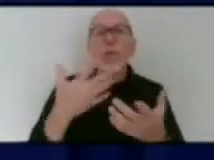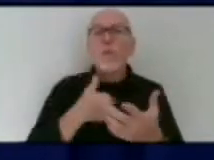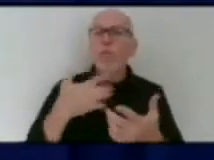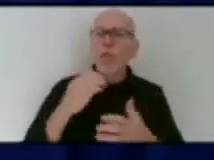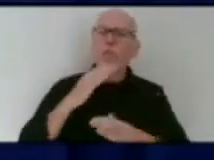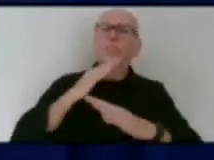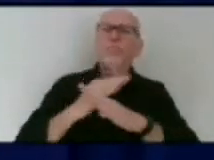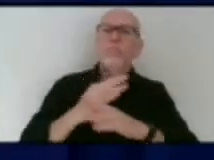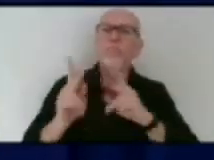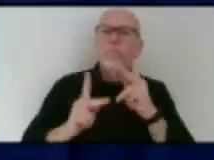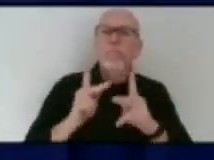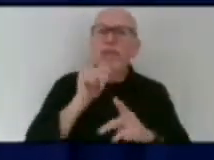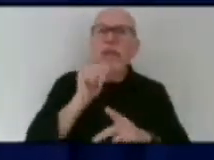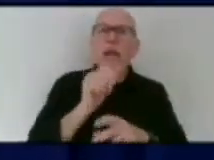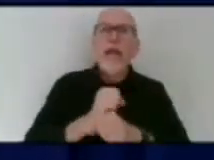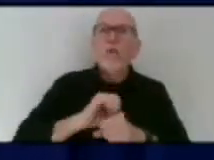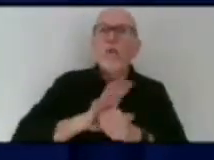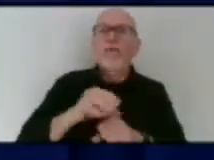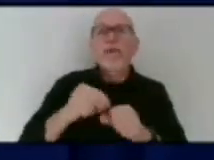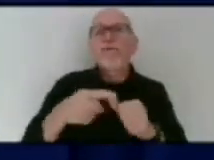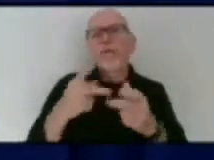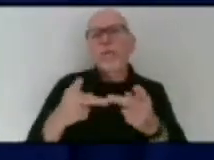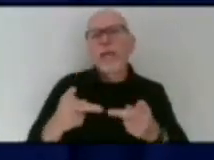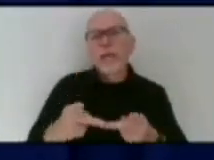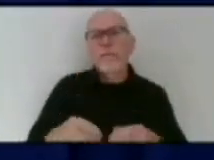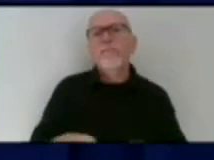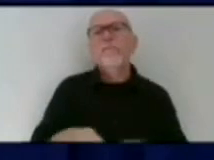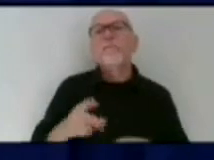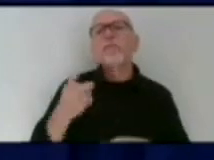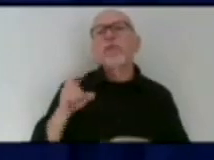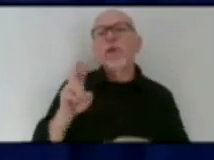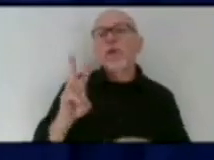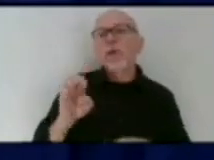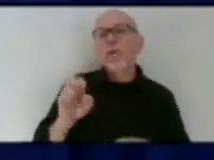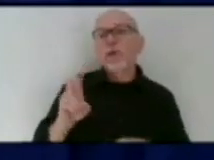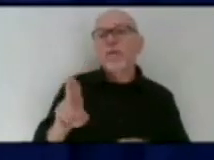place. And Dr Weaver will talk more about our vaccine plant planning in a moment.